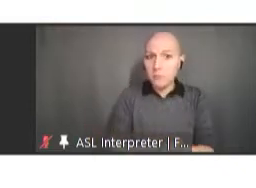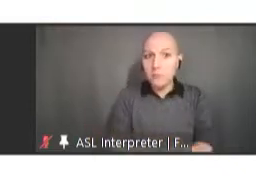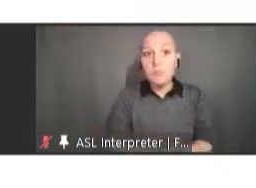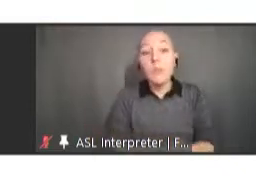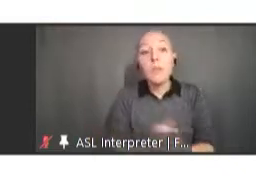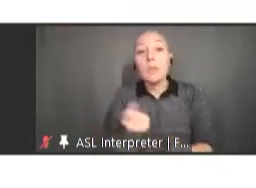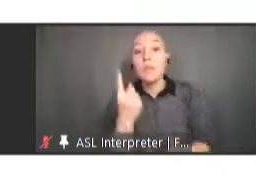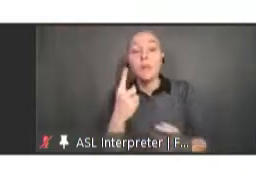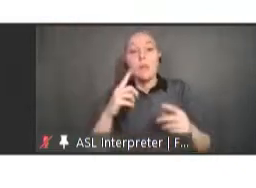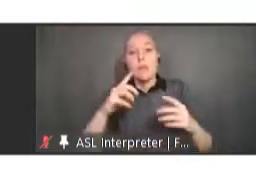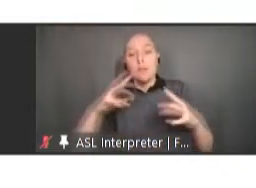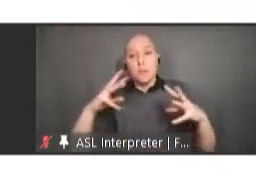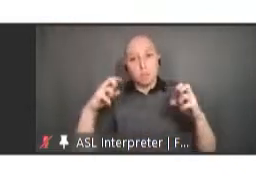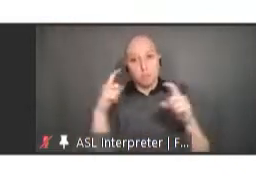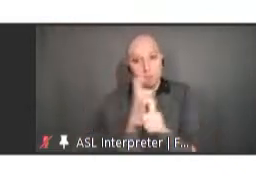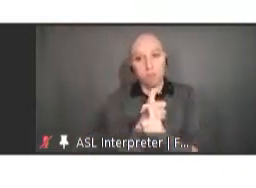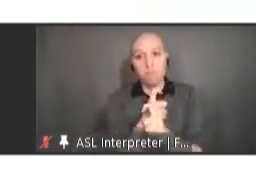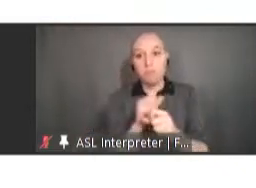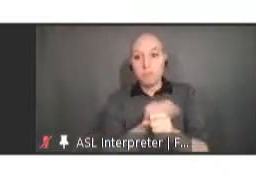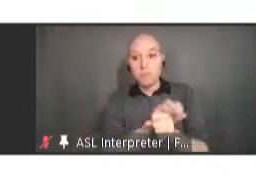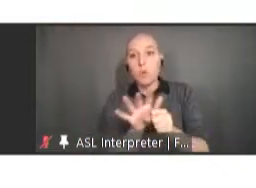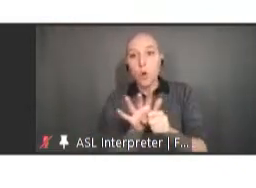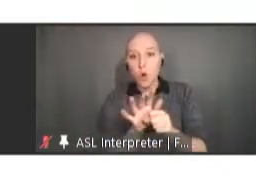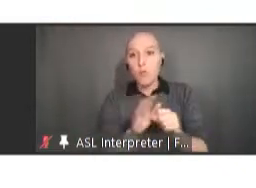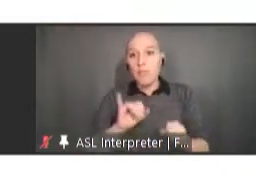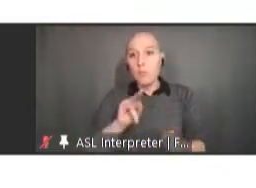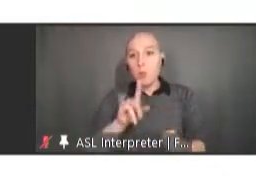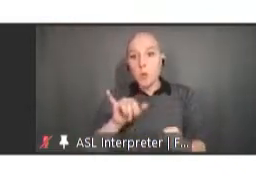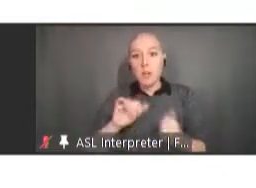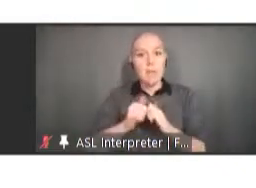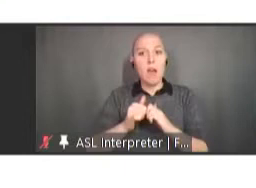There are different ways that immunity can be acquired. Whether it be from natural infection